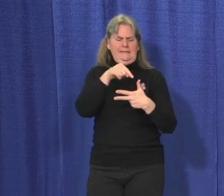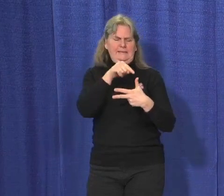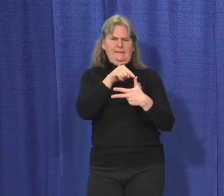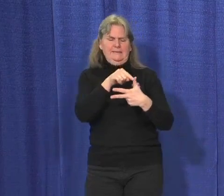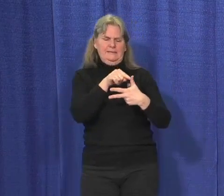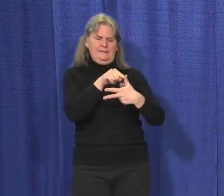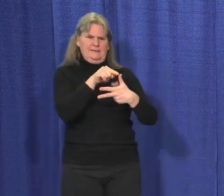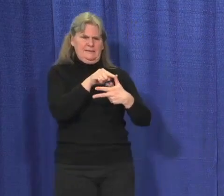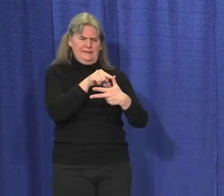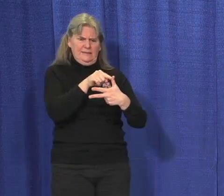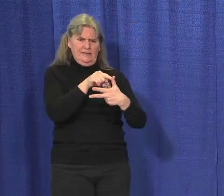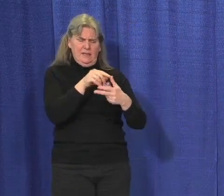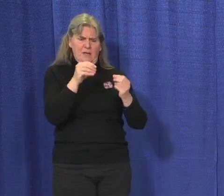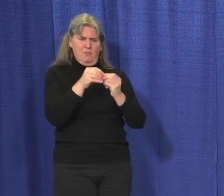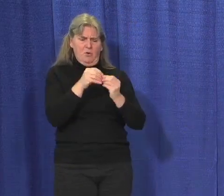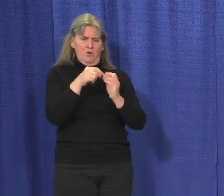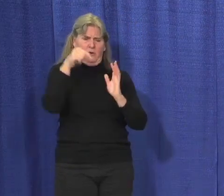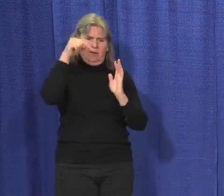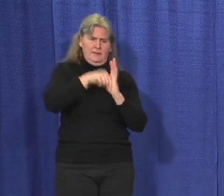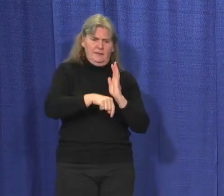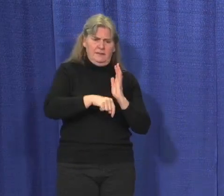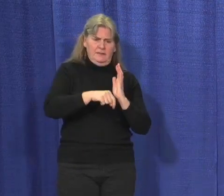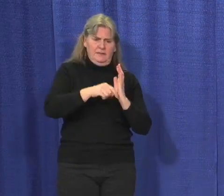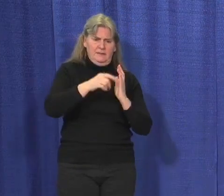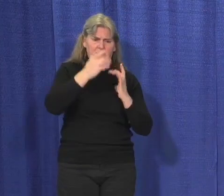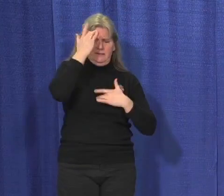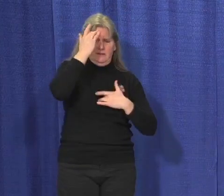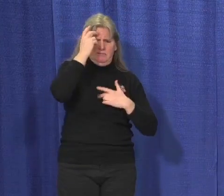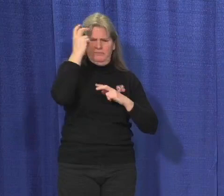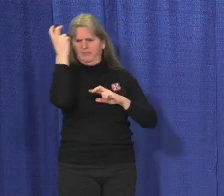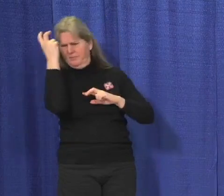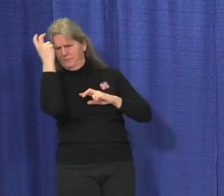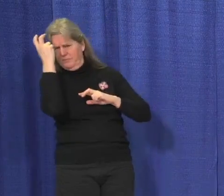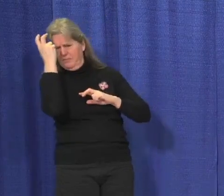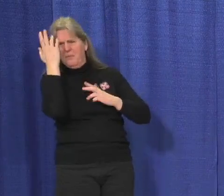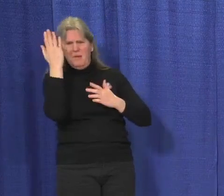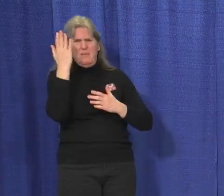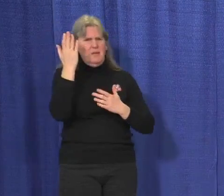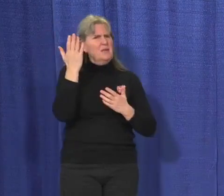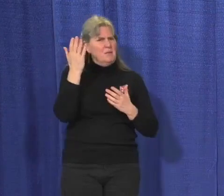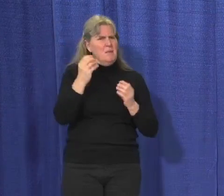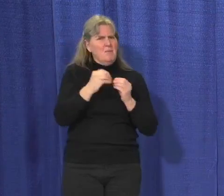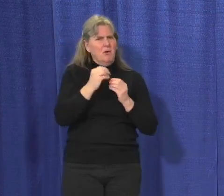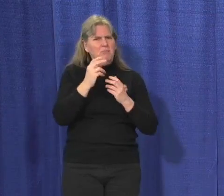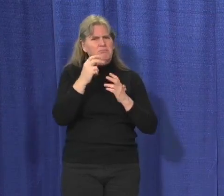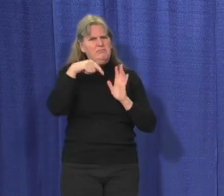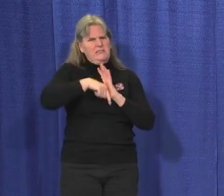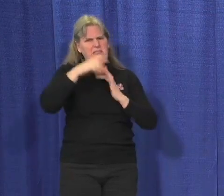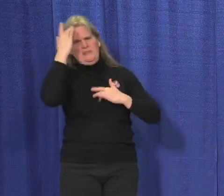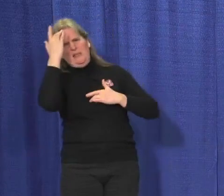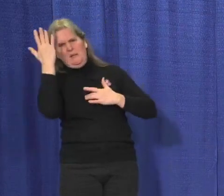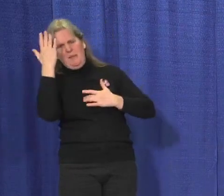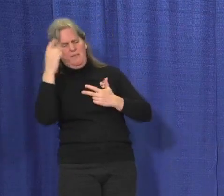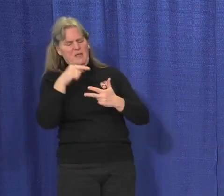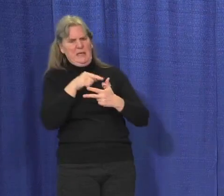B.1.1.7 because is more severe disease but we think this might be so.